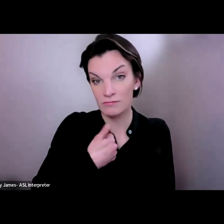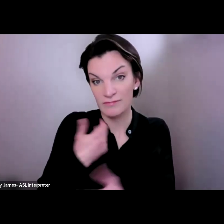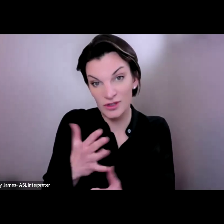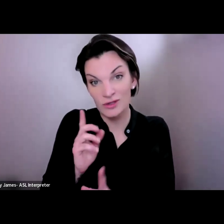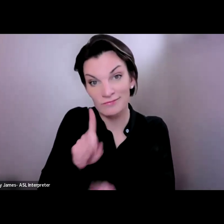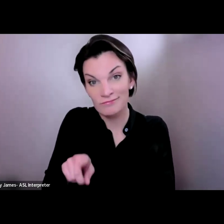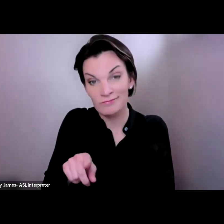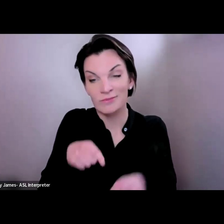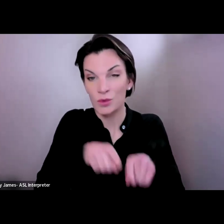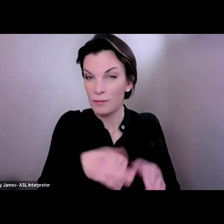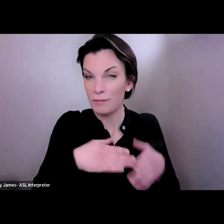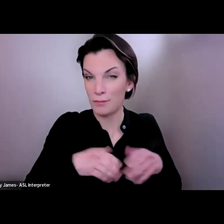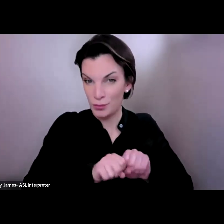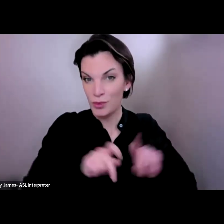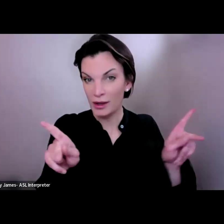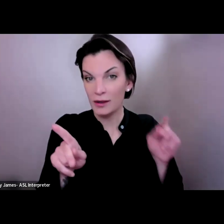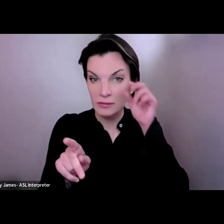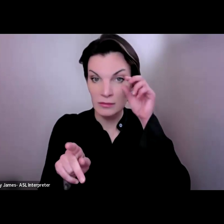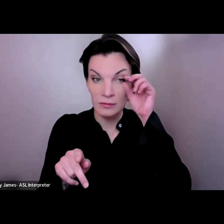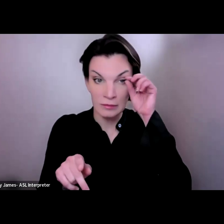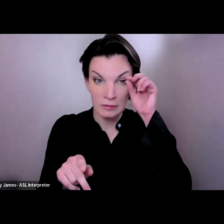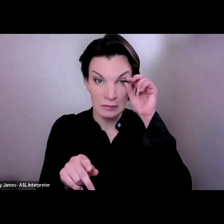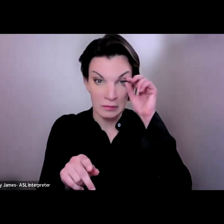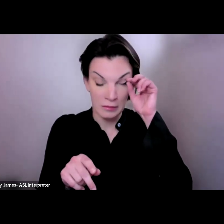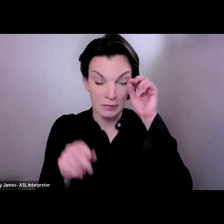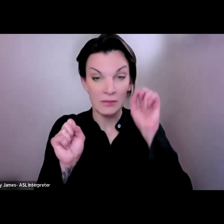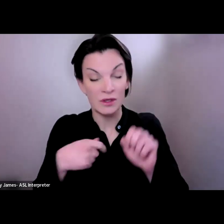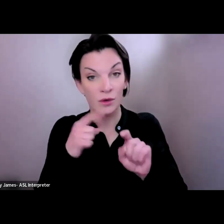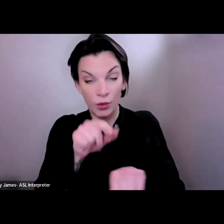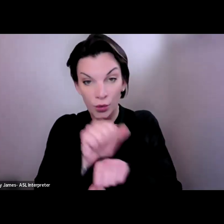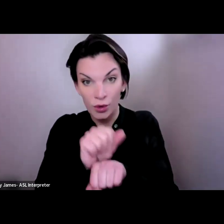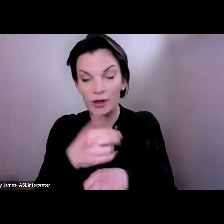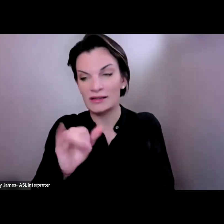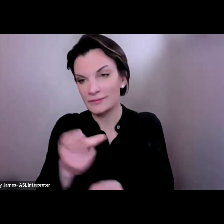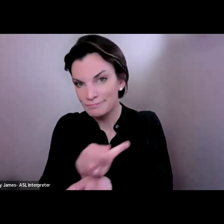breakup, and I was still able to go to work, I was still able to be a parent to my children,